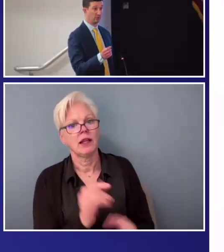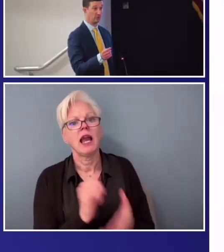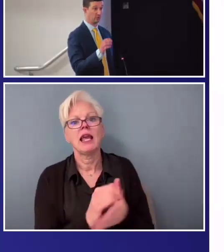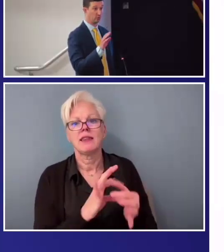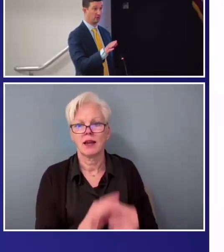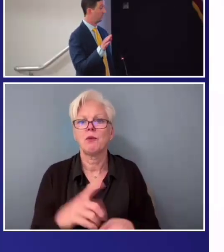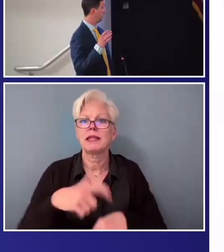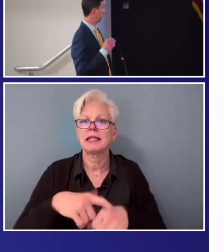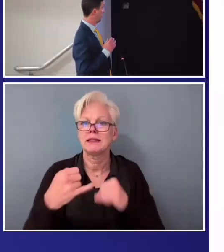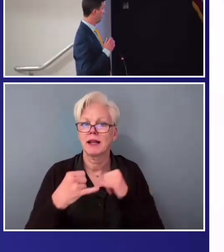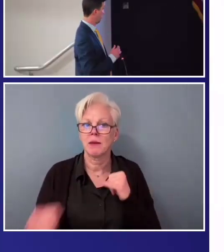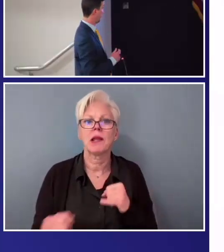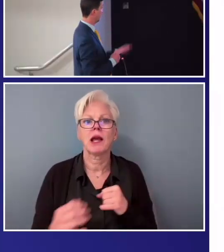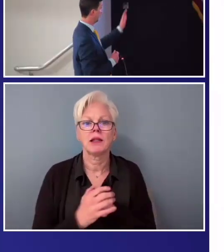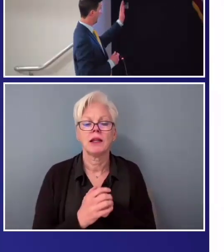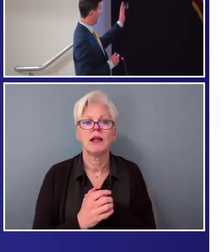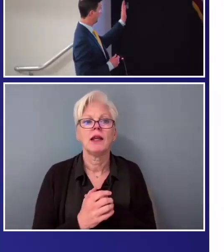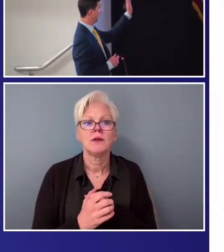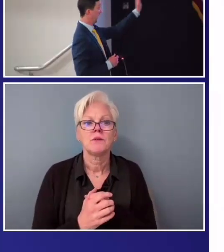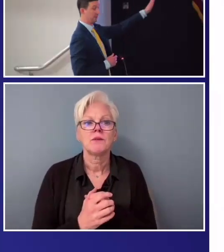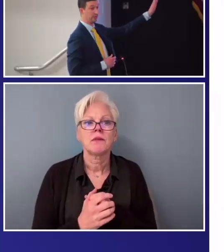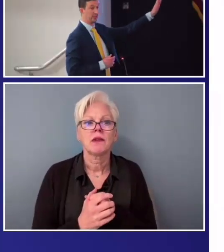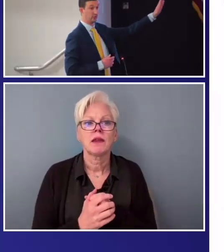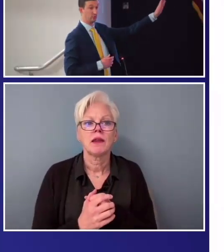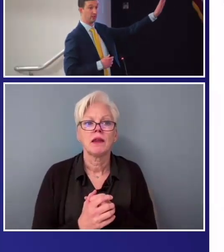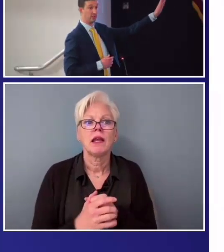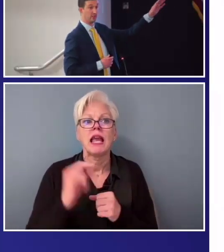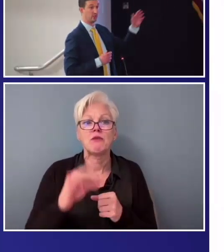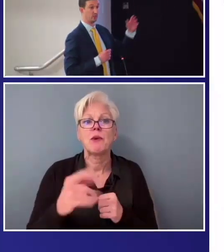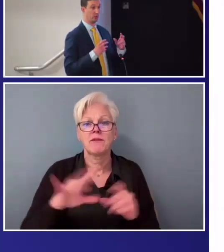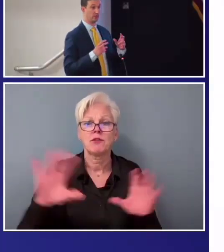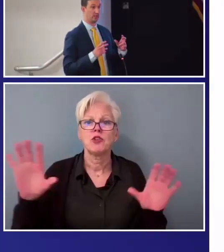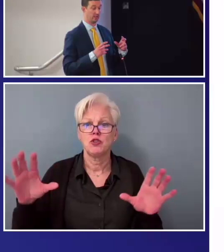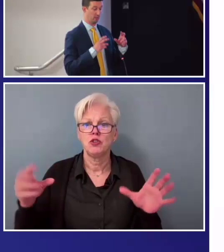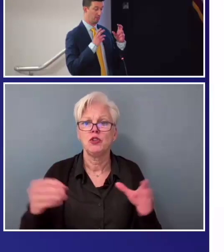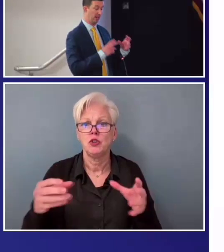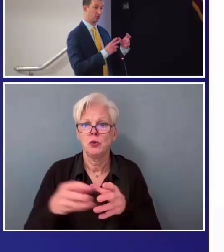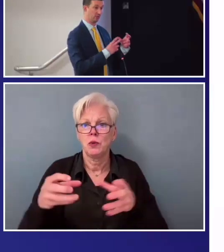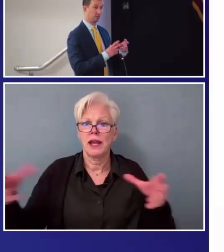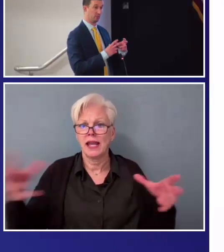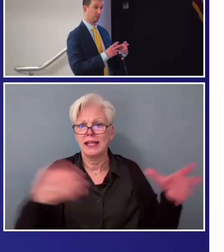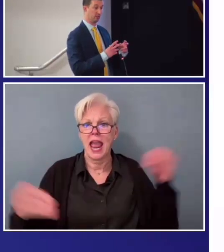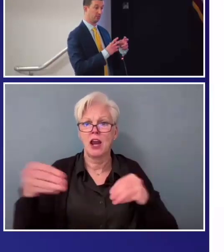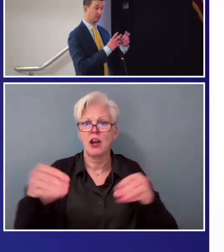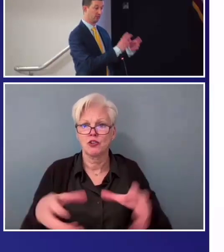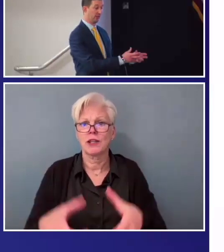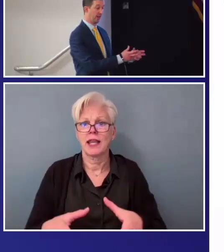question. The way that it would work is if we had to do an aggregation process, we would send a batch of completers to the